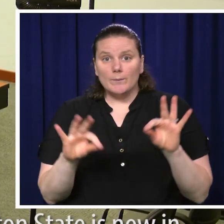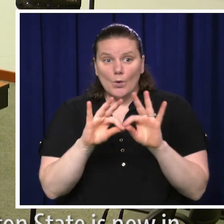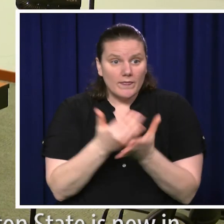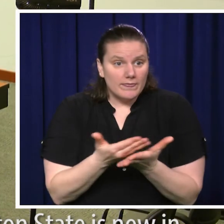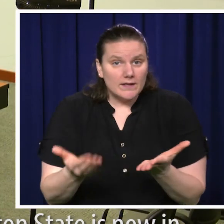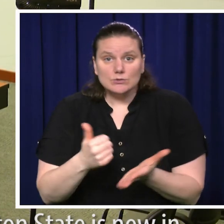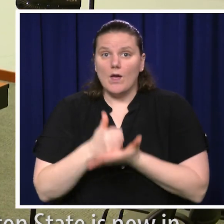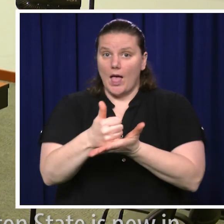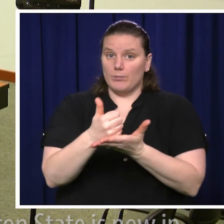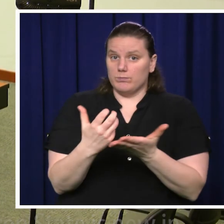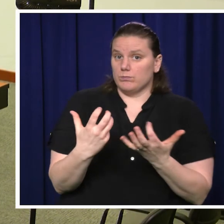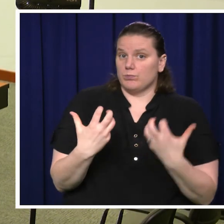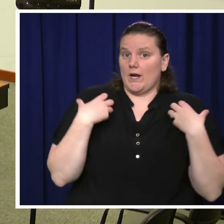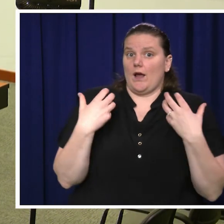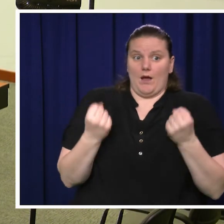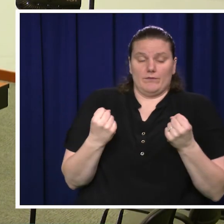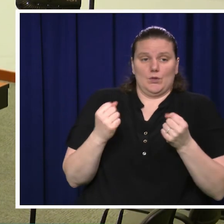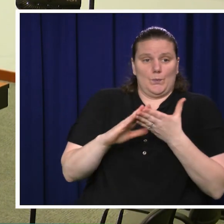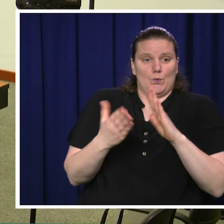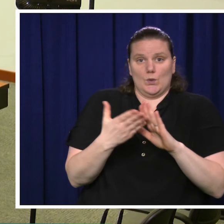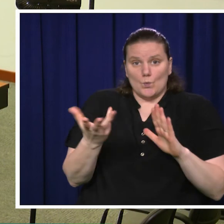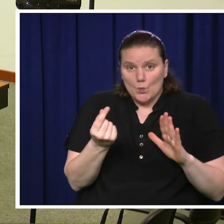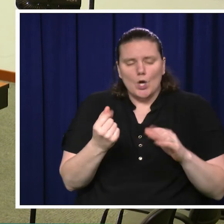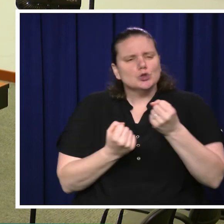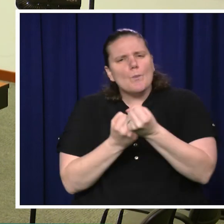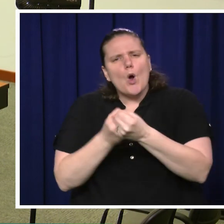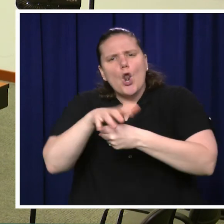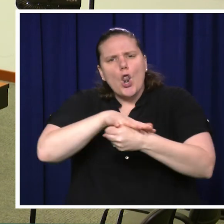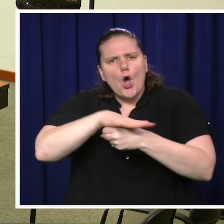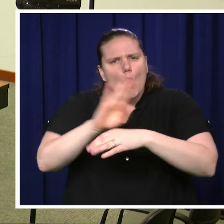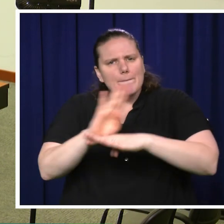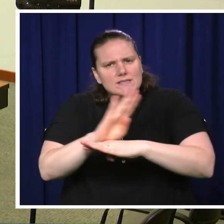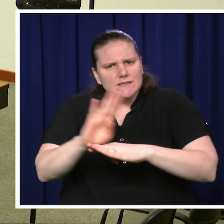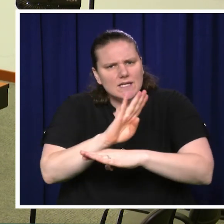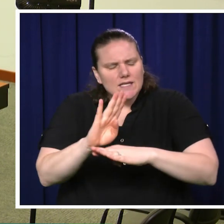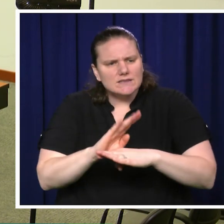One important thing that we can all do to help our community get stronger is support local business.